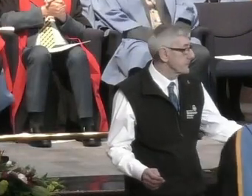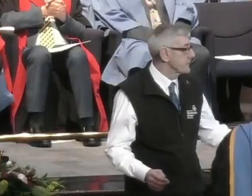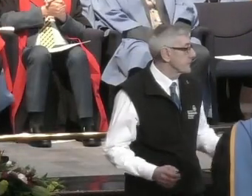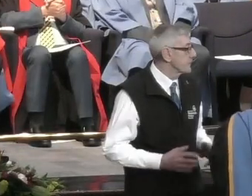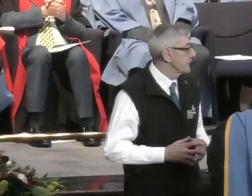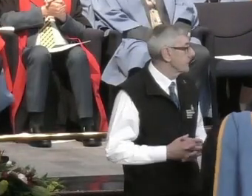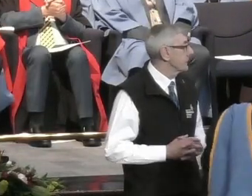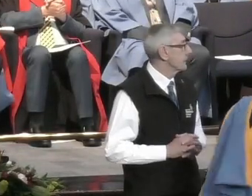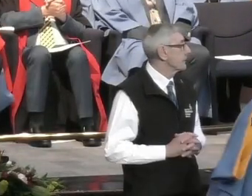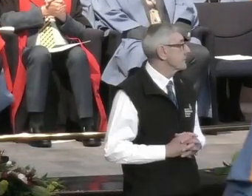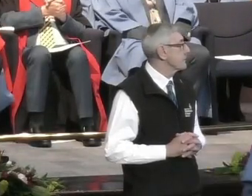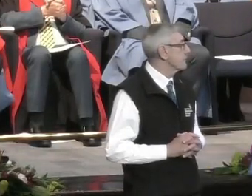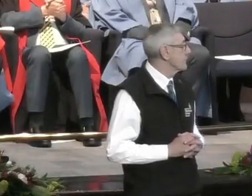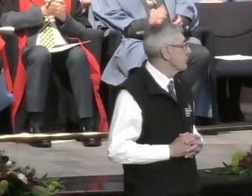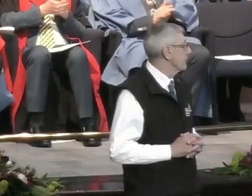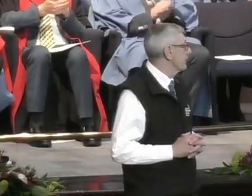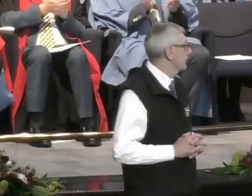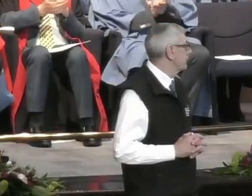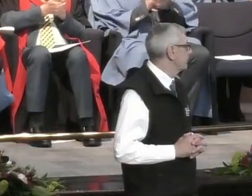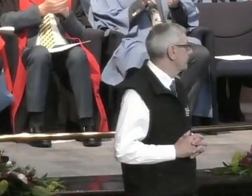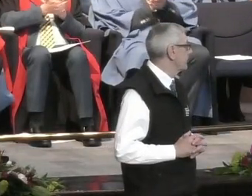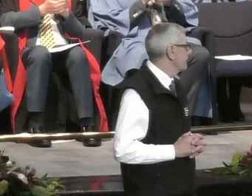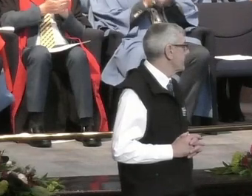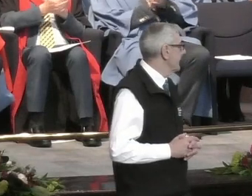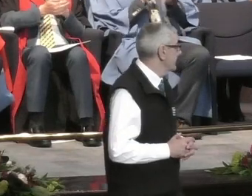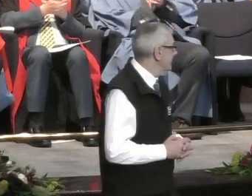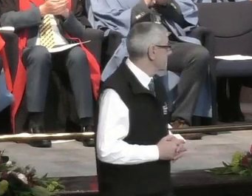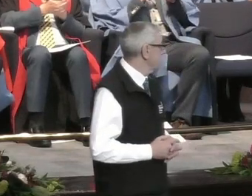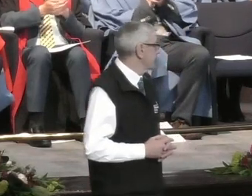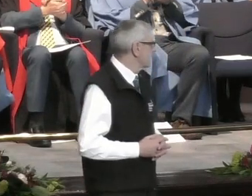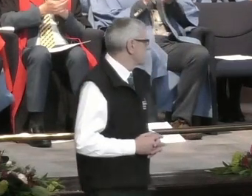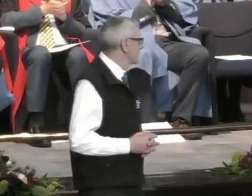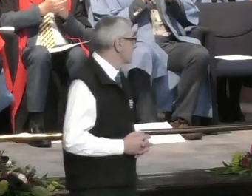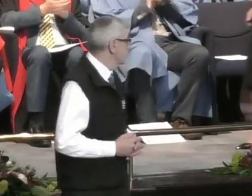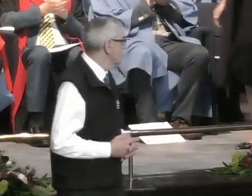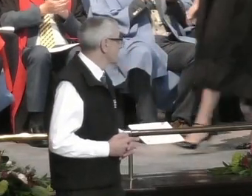Arphapat Khruewanichtham. (AUDIENCE APPLAUDS)